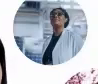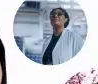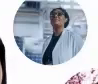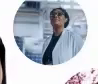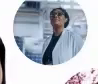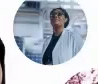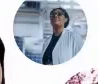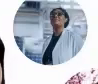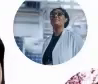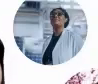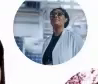Thank you so much for sharing your